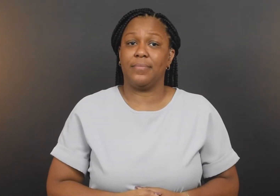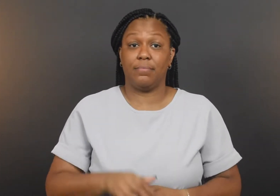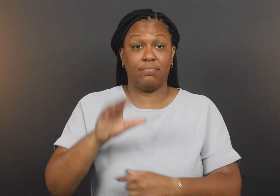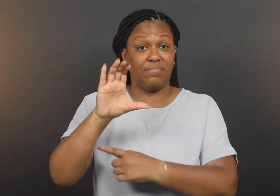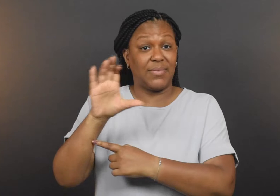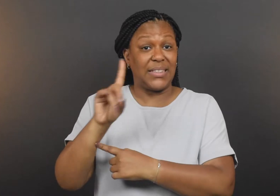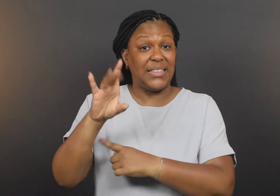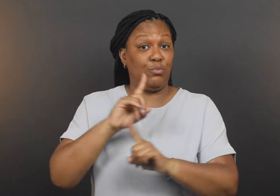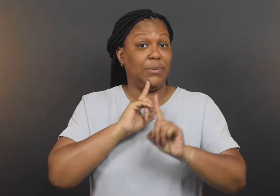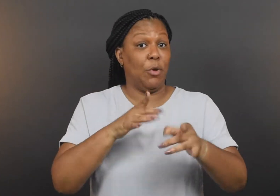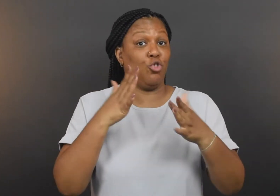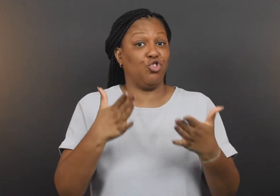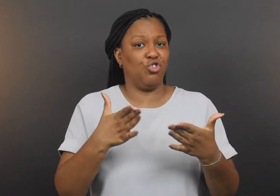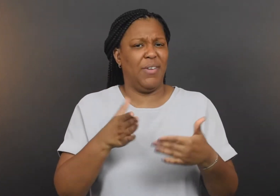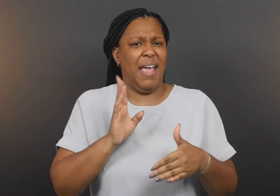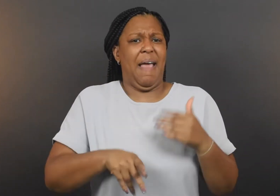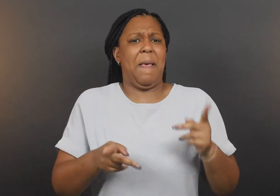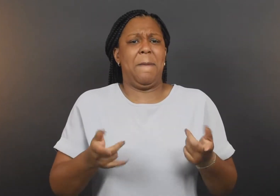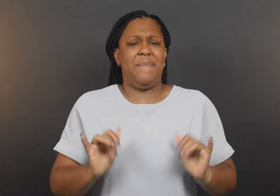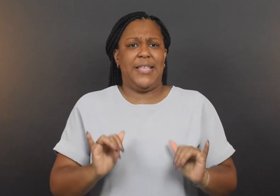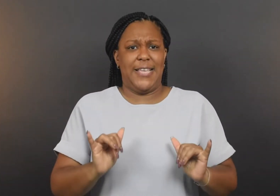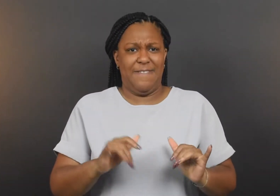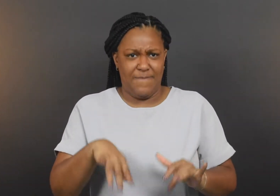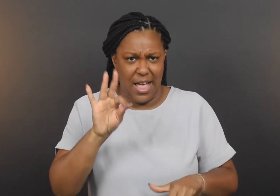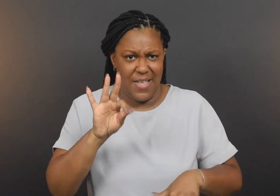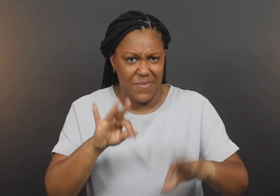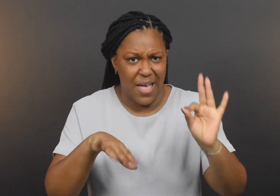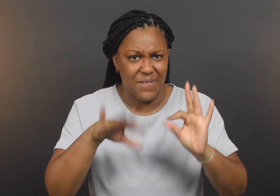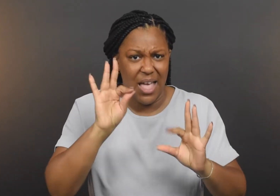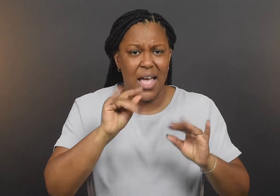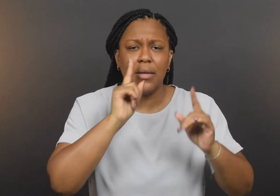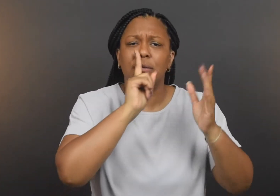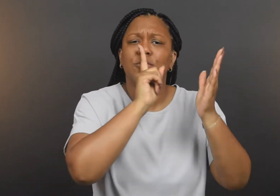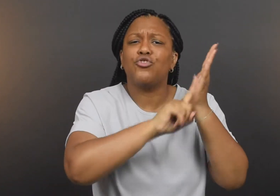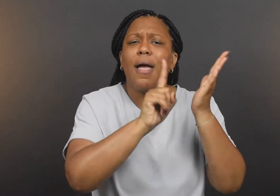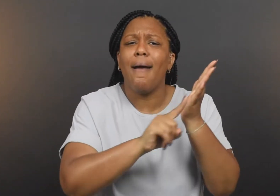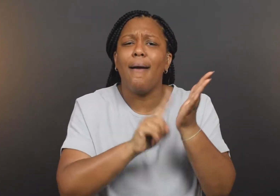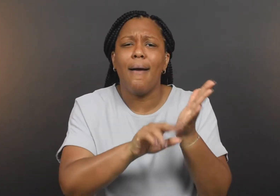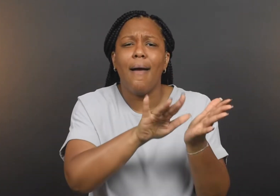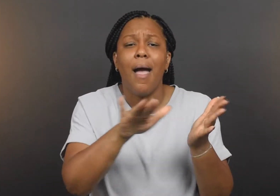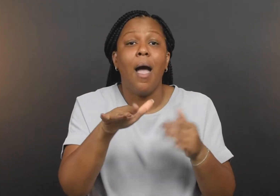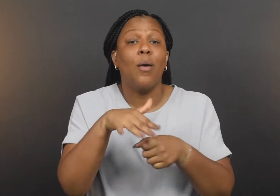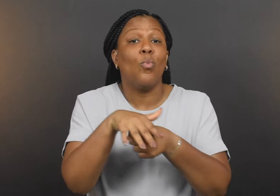The CDC responders ended up helping develop checklists that local health